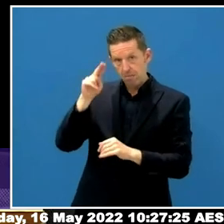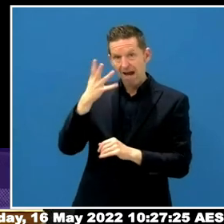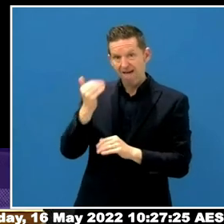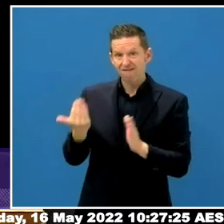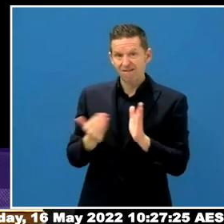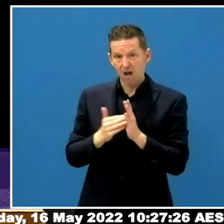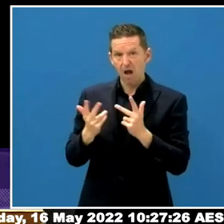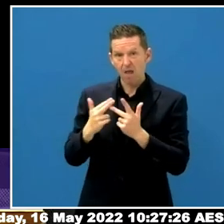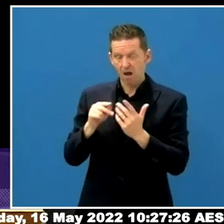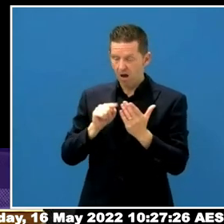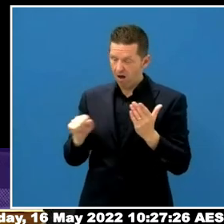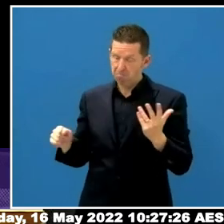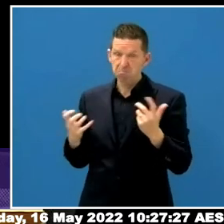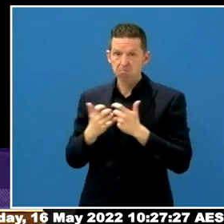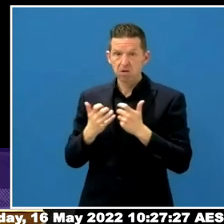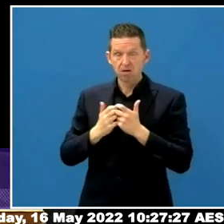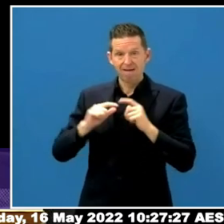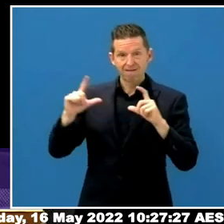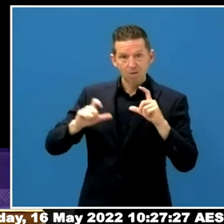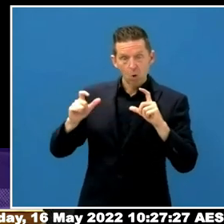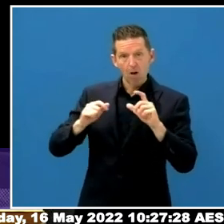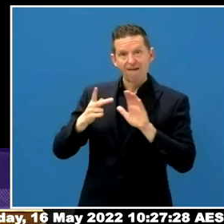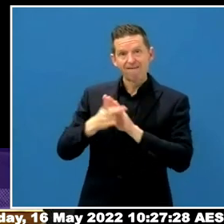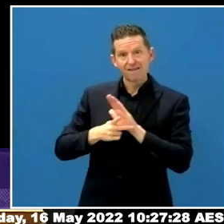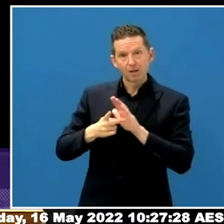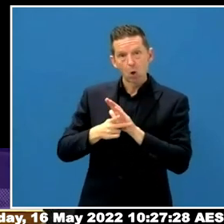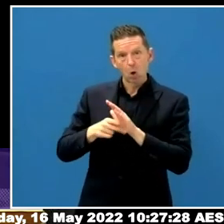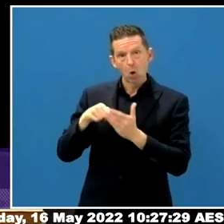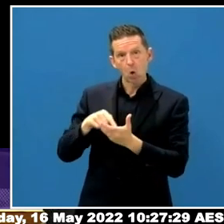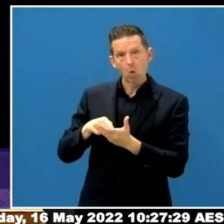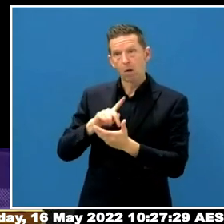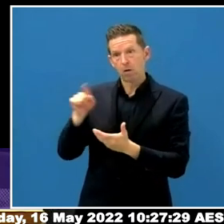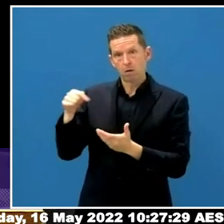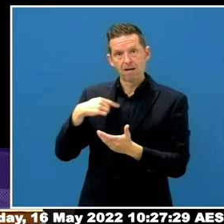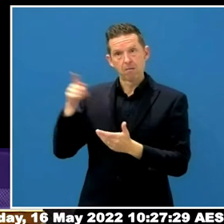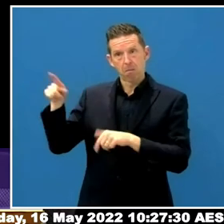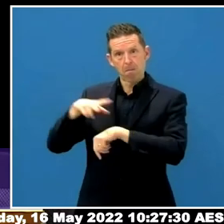Nuumaalii's phone of conduct which can be characterised as abuse.